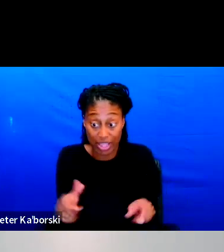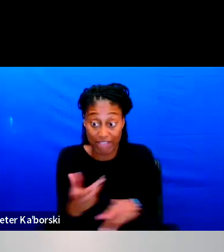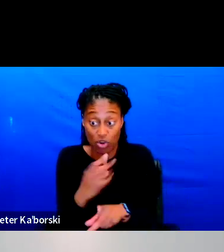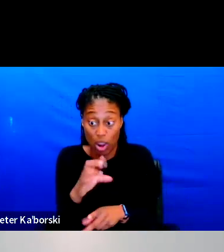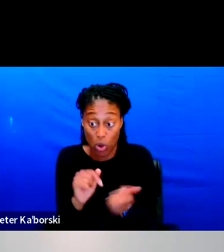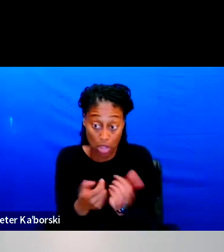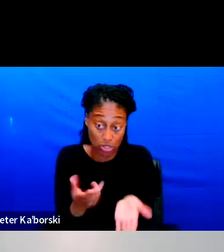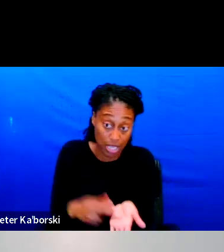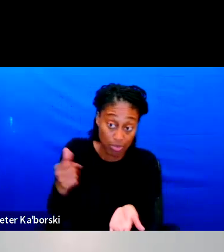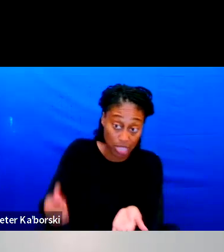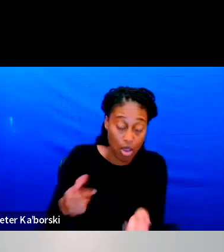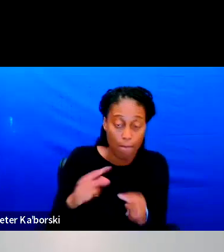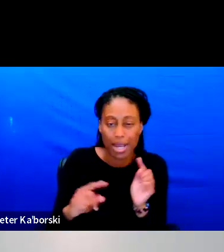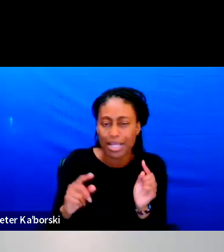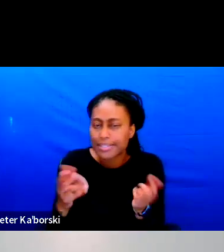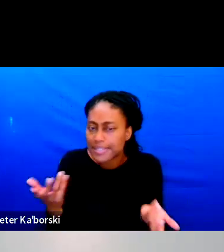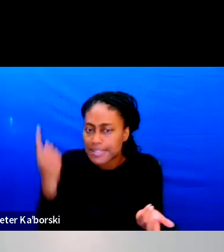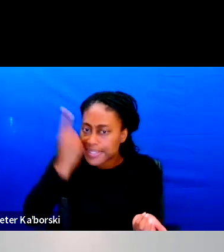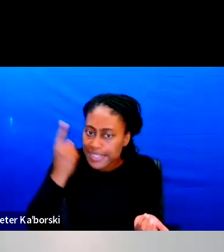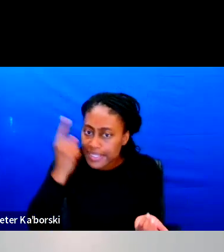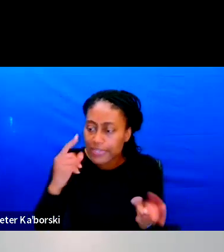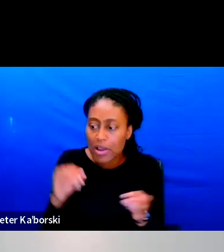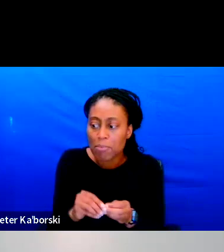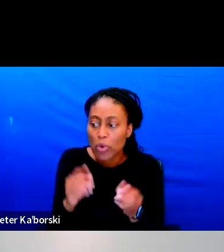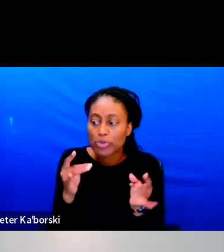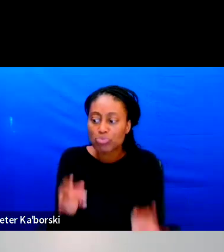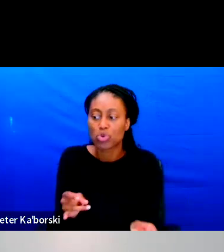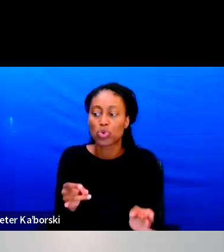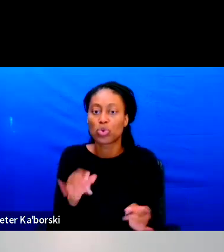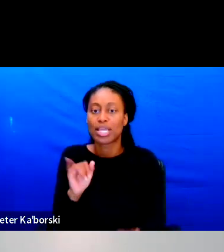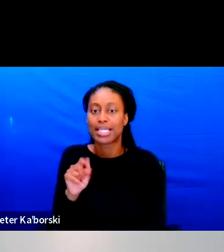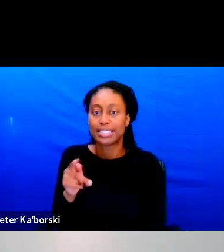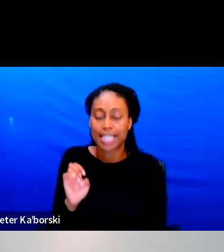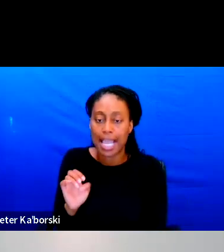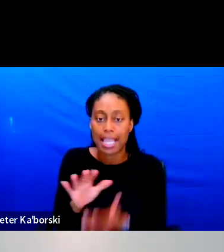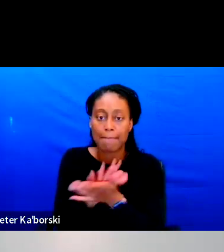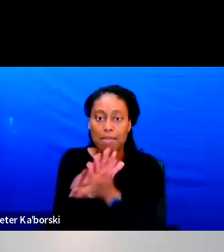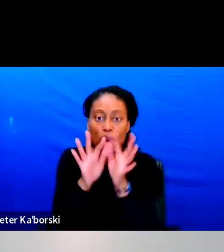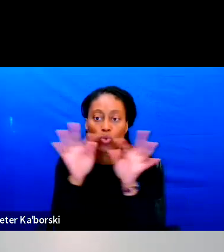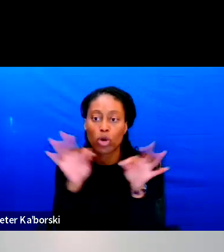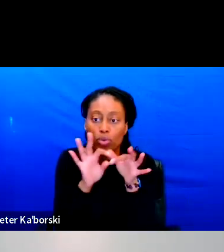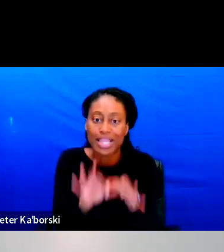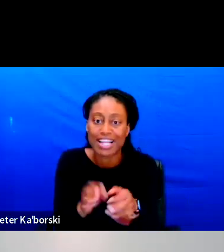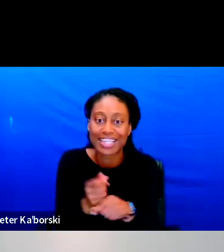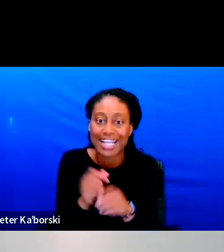Dee Henry CILO they/she: So I was wondering, do other people have a more streamlined intake, paperwork, getting signature, system.